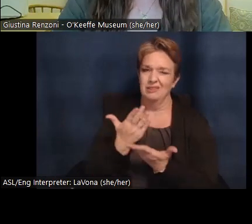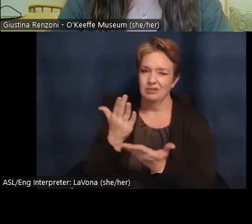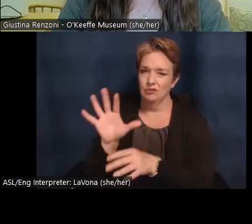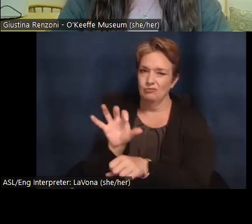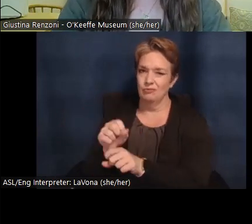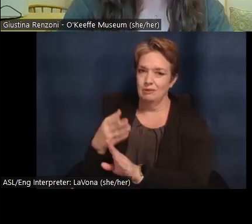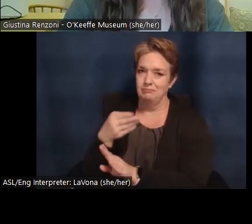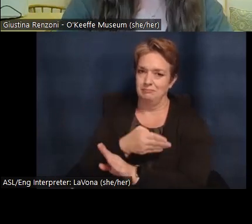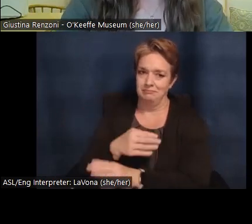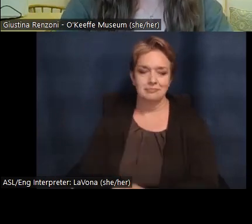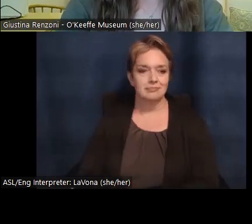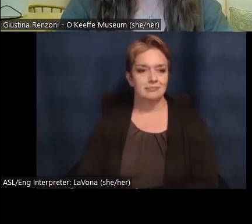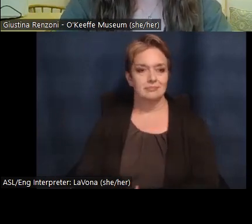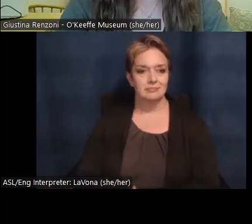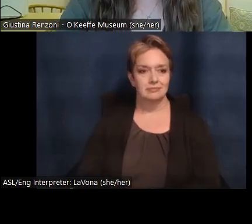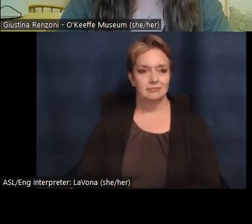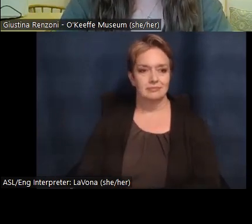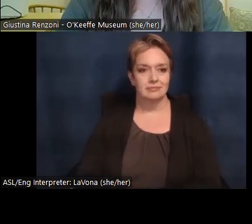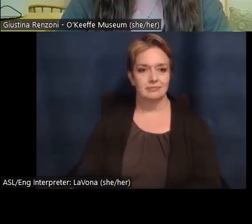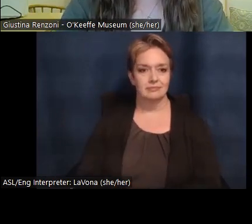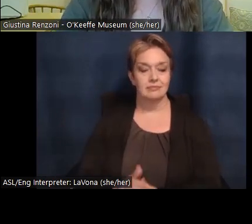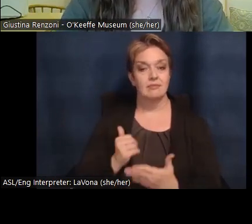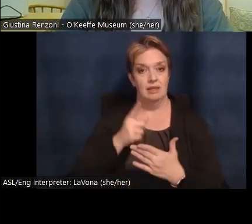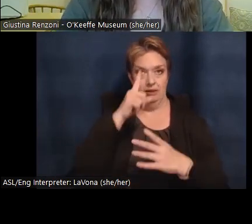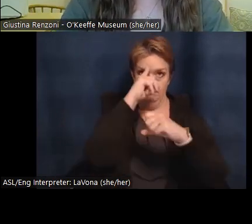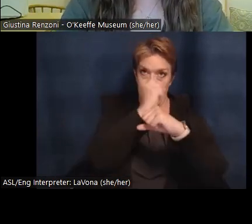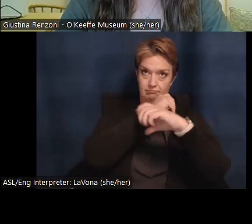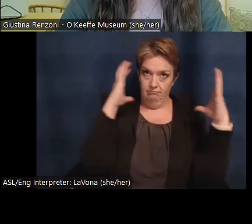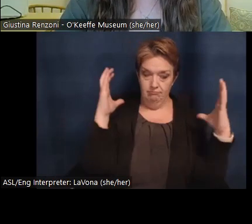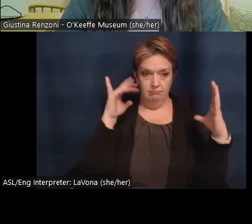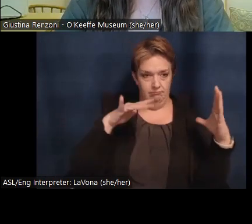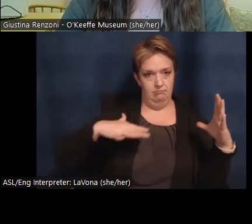Just to situate us, here is a map of the Abiquiú area.